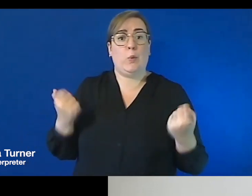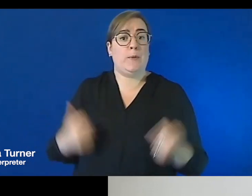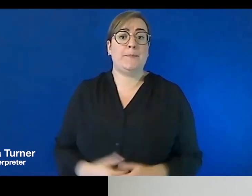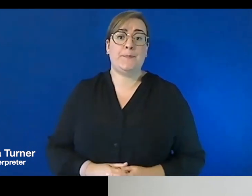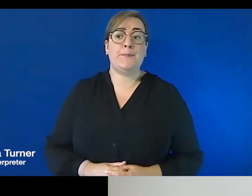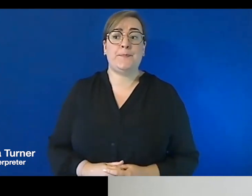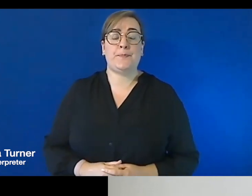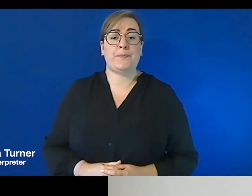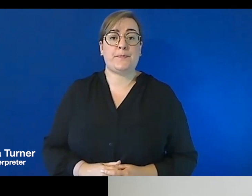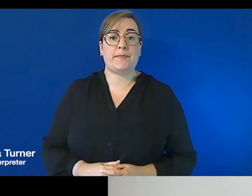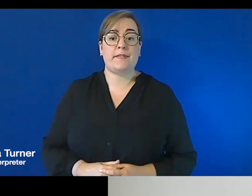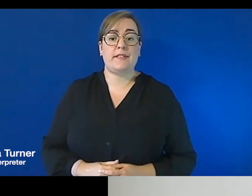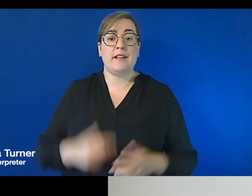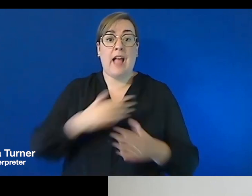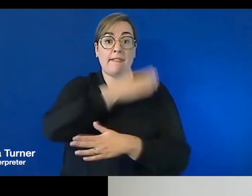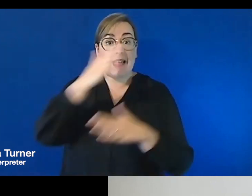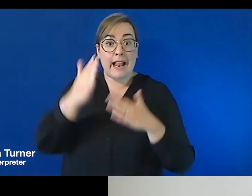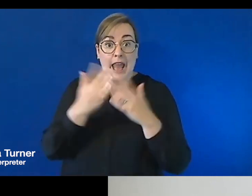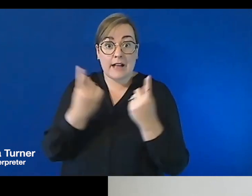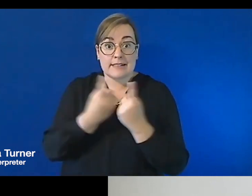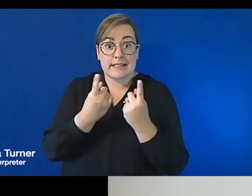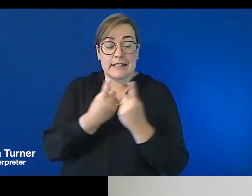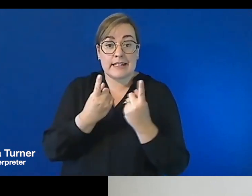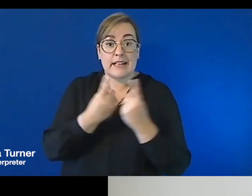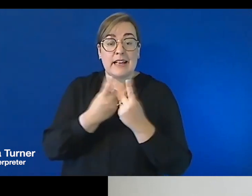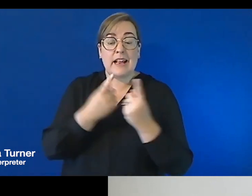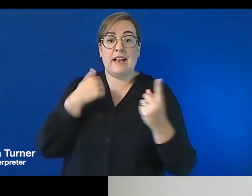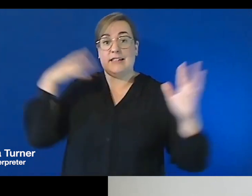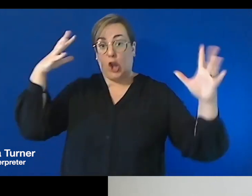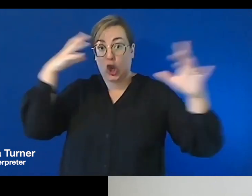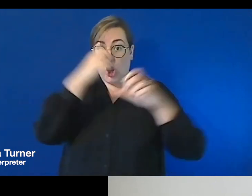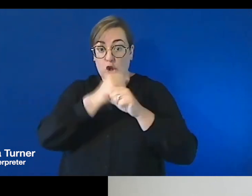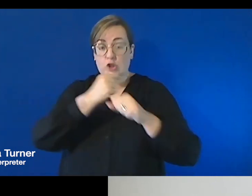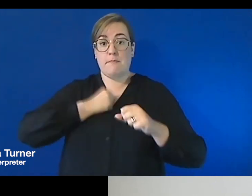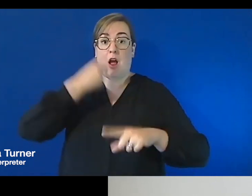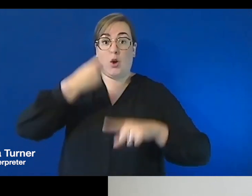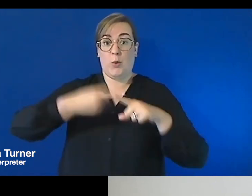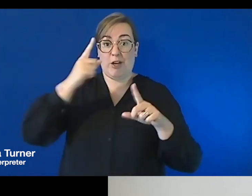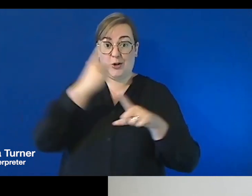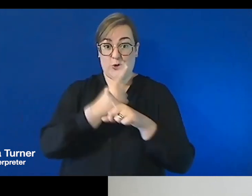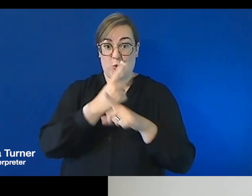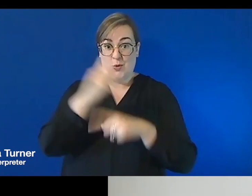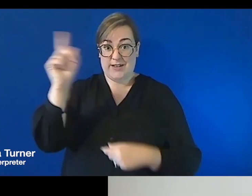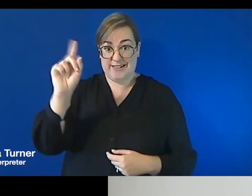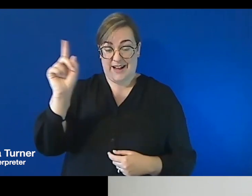I would love to mention is a conclusion of my very quick talk, is a principle of zero exclusion.